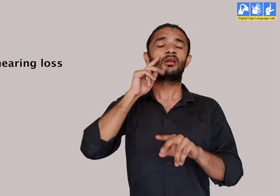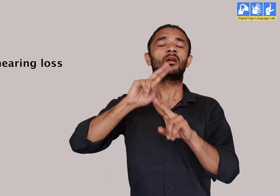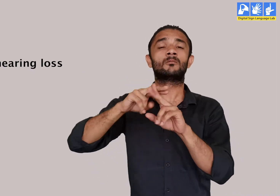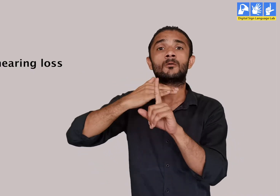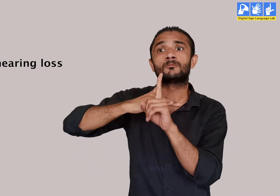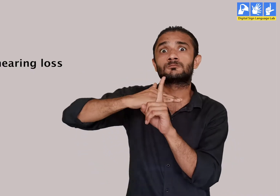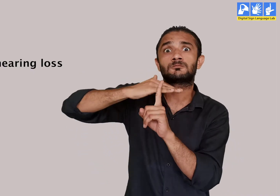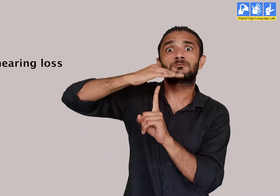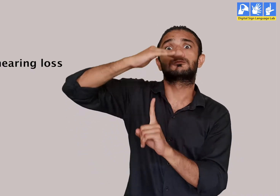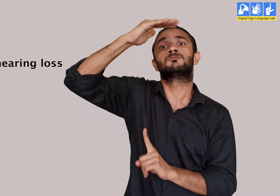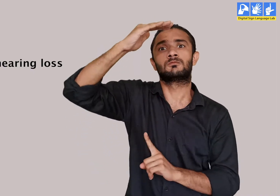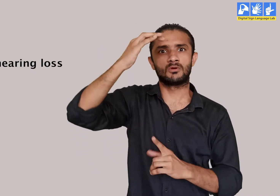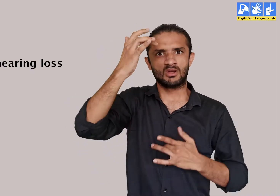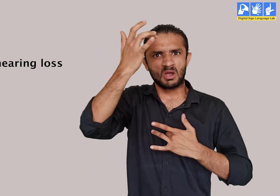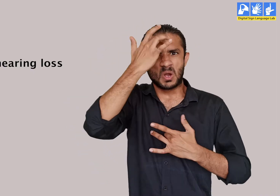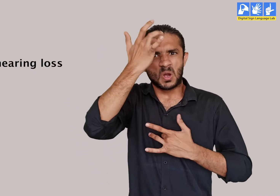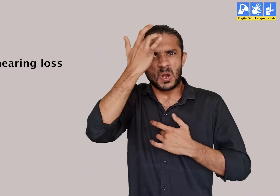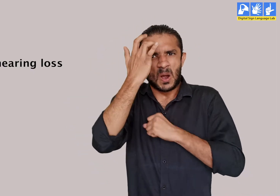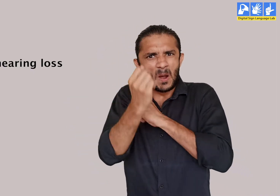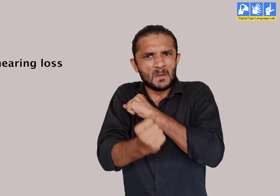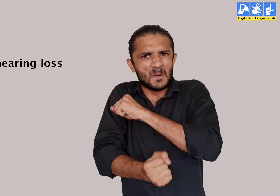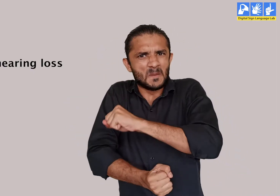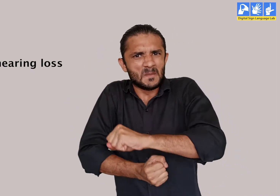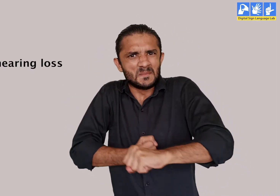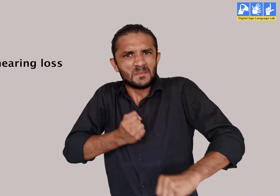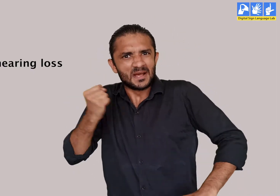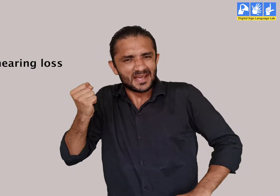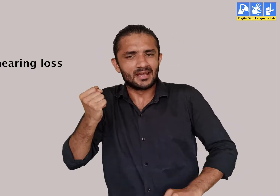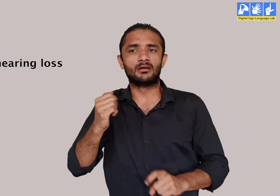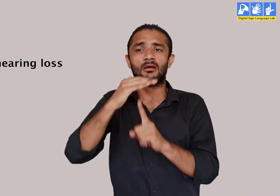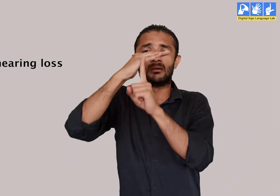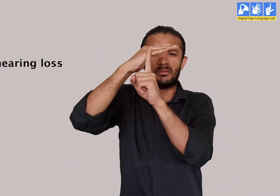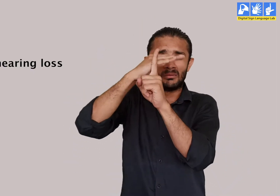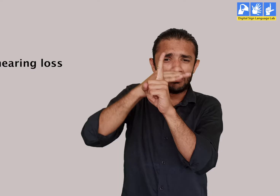If the temperature increases beyond that, we state the person is having fever.